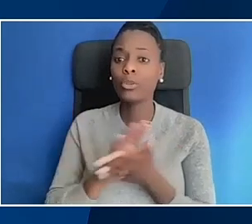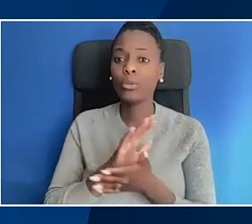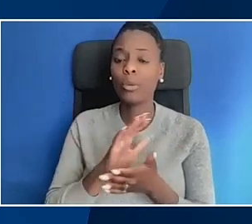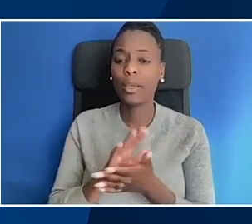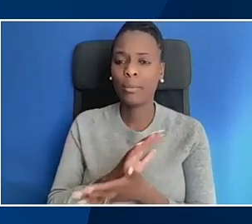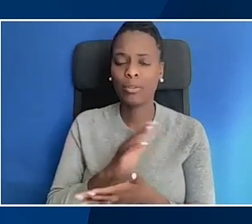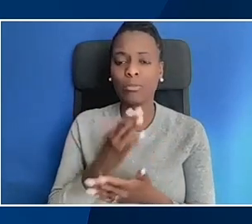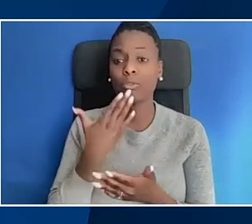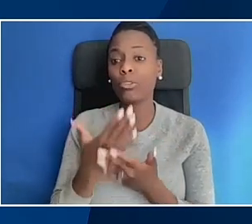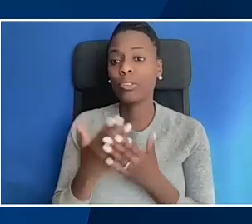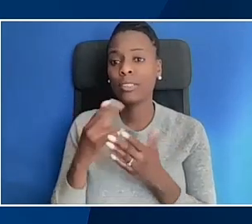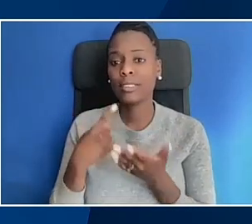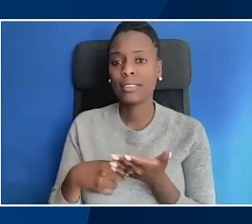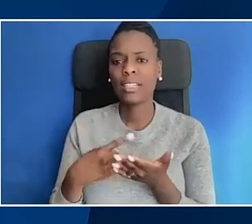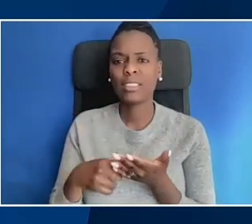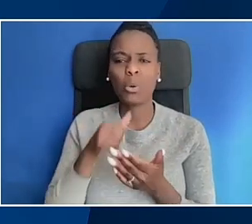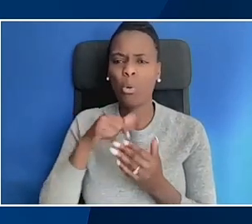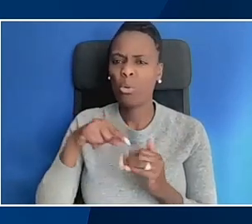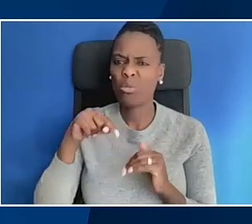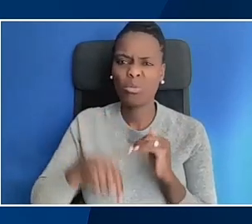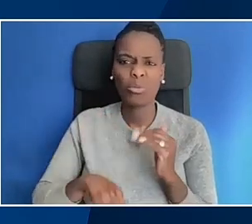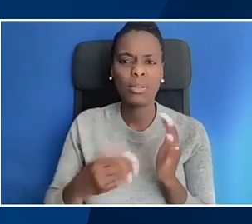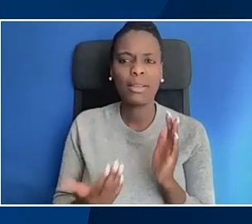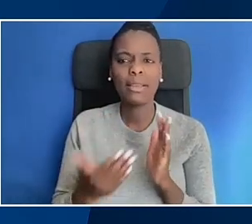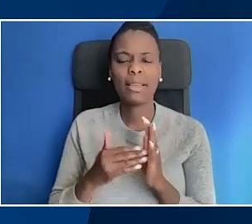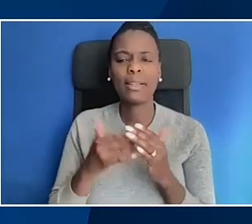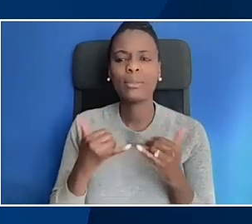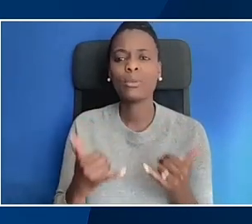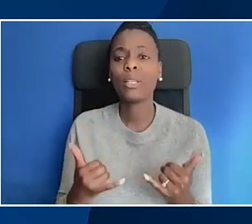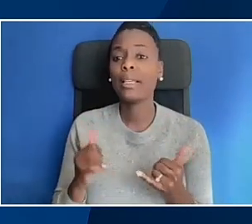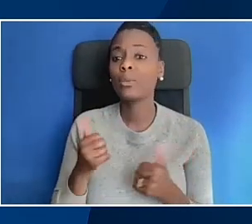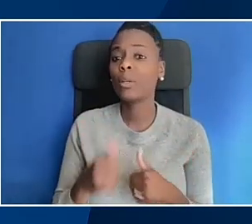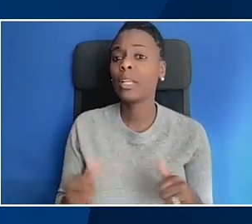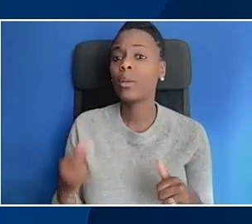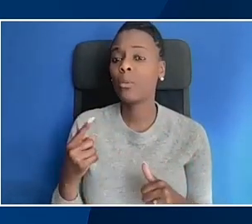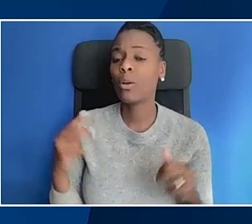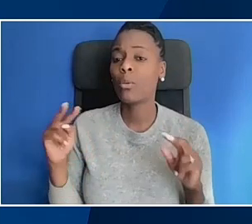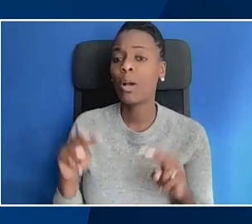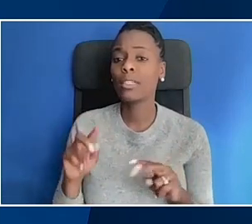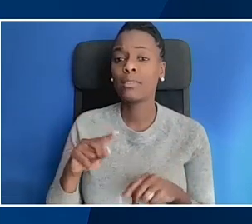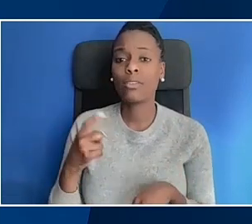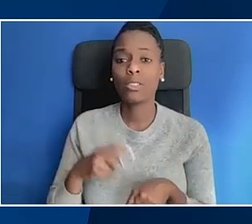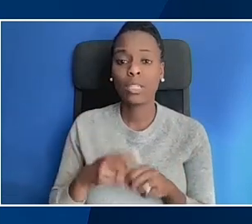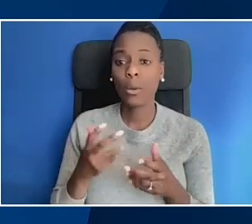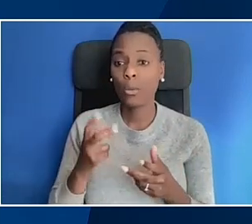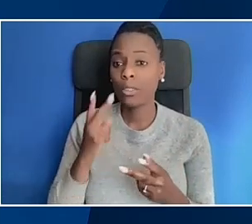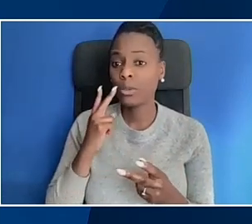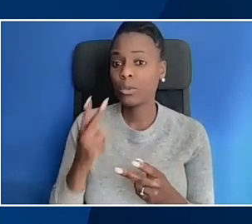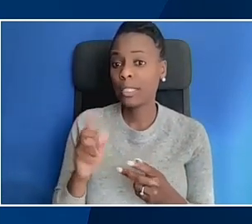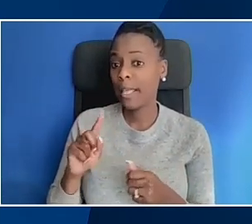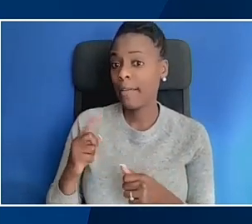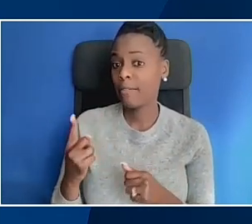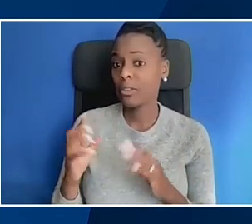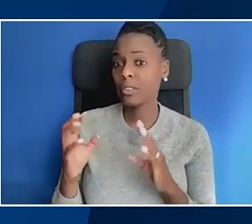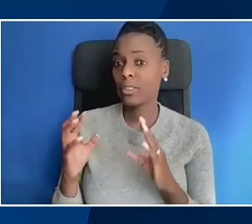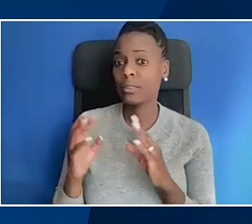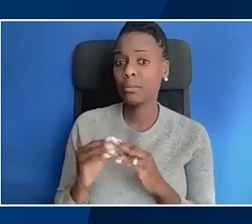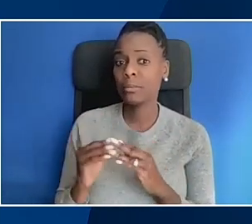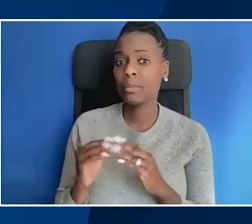So if anybody watching for the first time really is interested in seeing what transpired at the first subcommittee meeting, you can head over to our